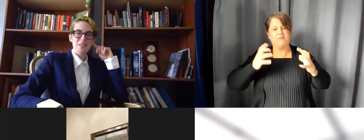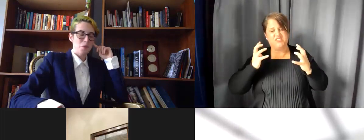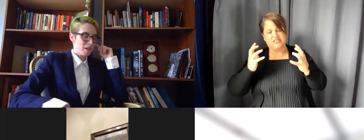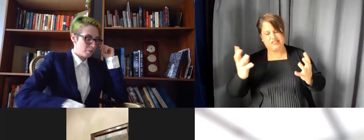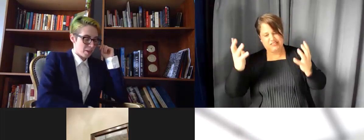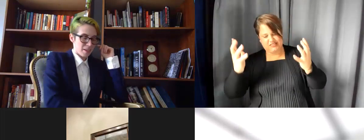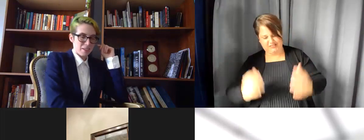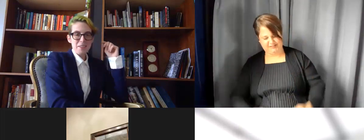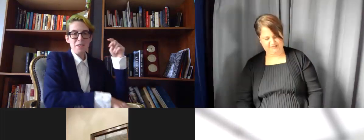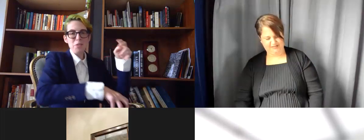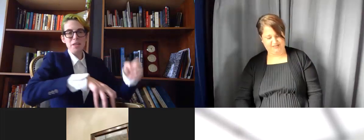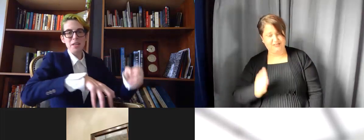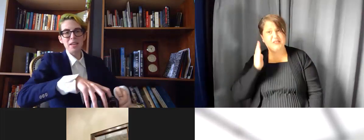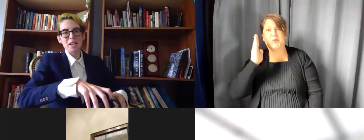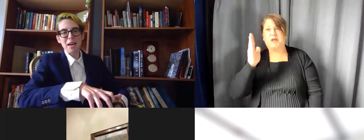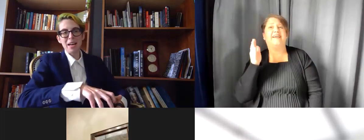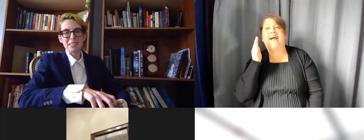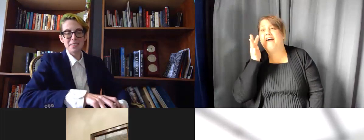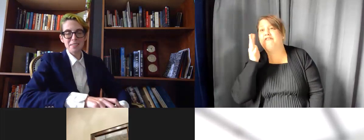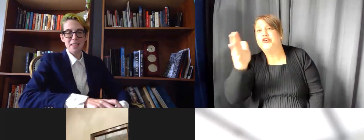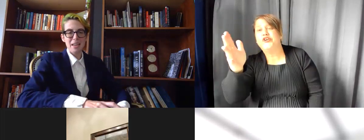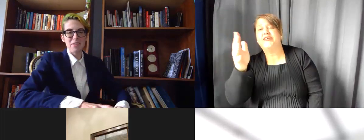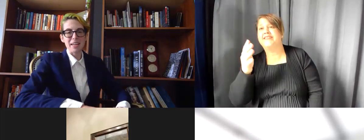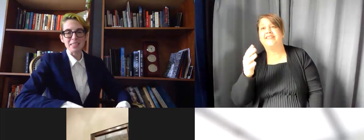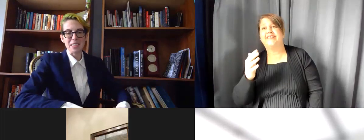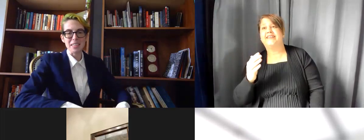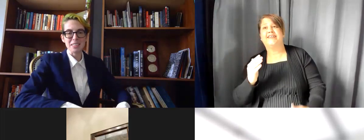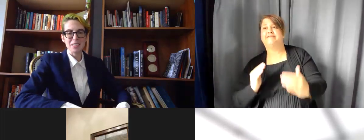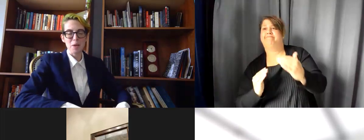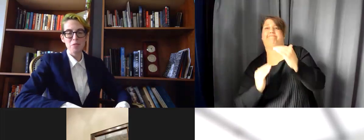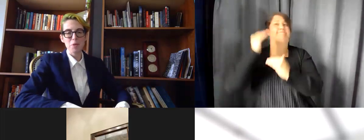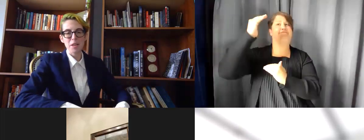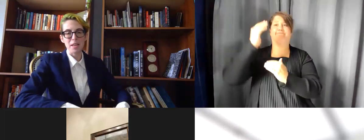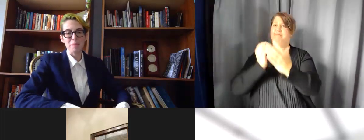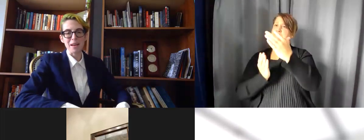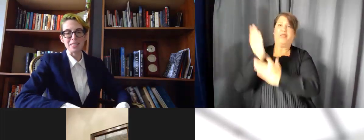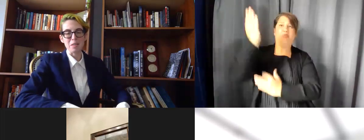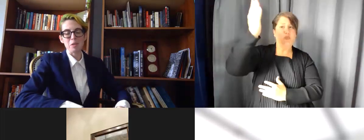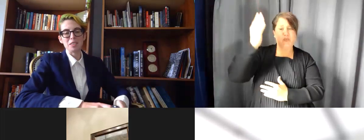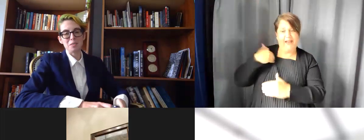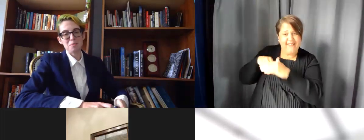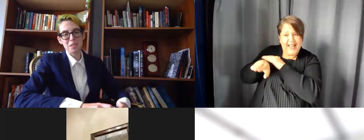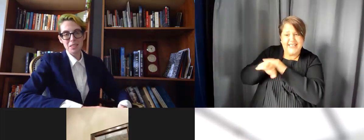Farrah Garland: are we ever gonna ever really gonna get past lack of access? Are we ever really going to get past ableism?